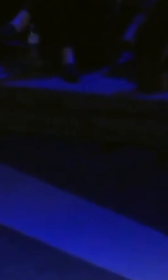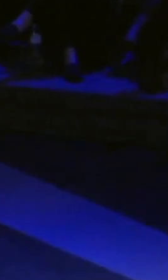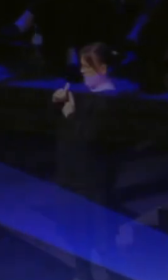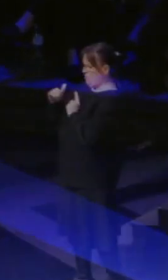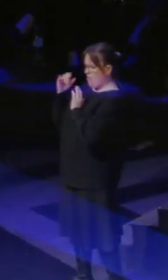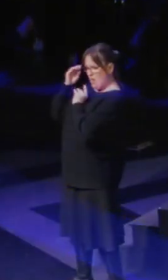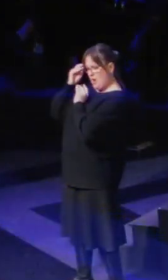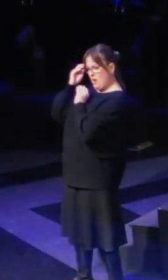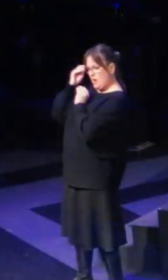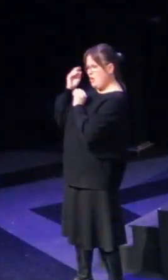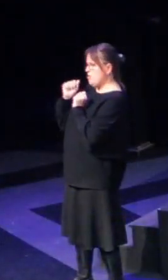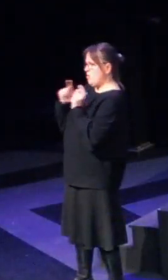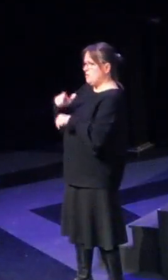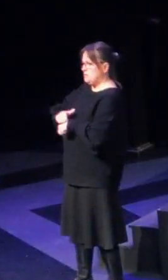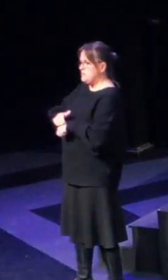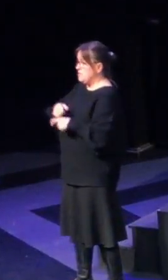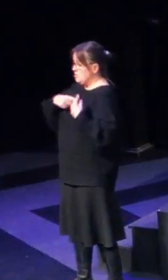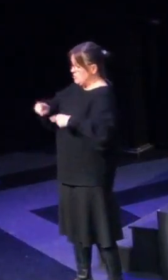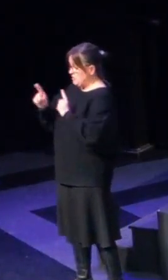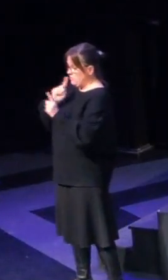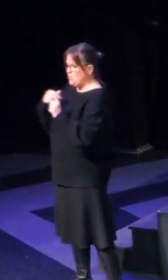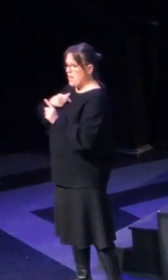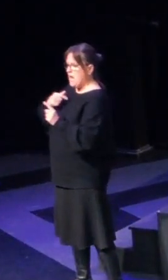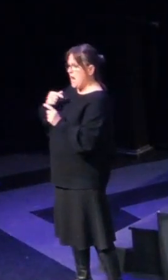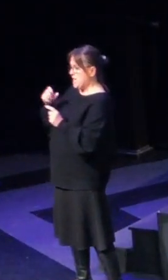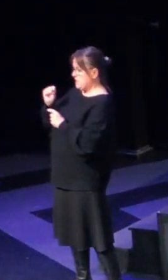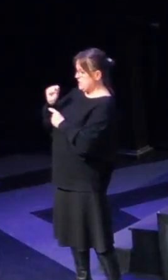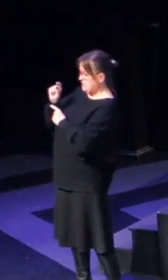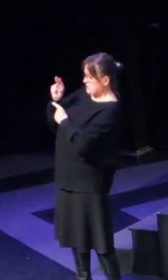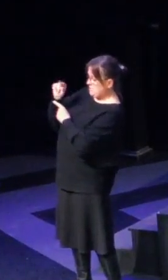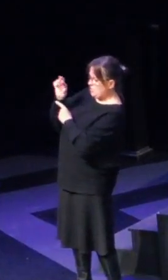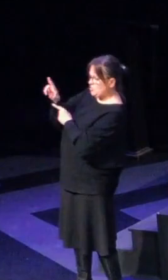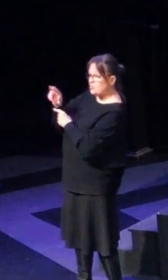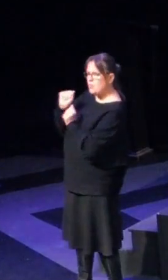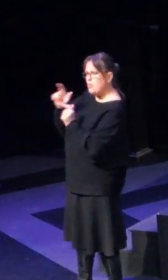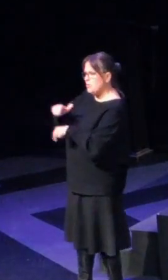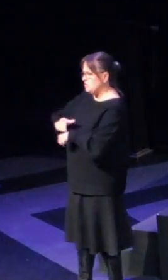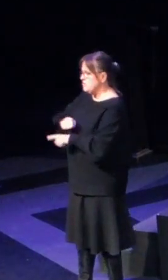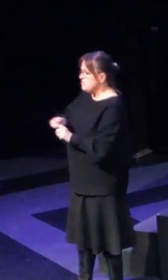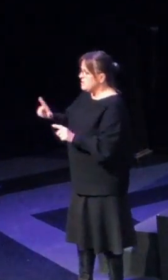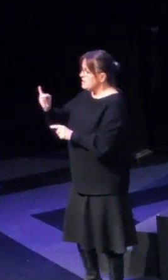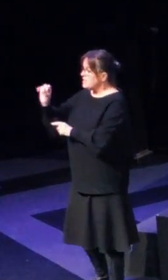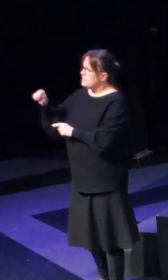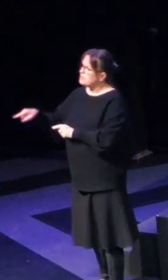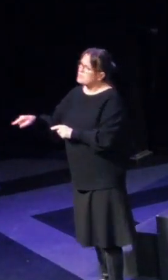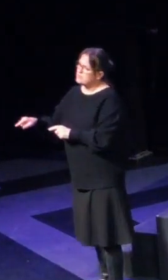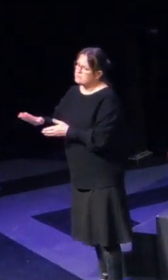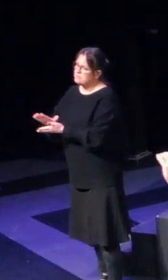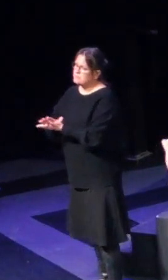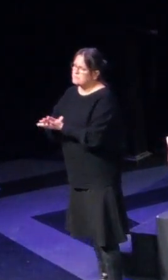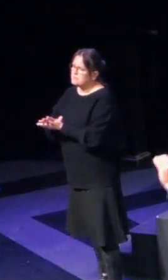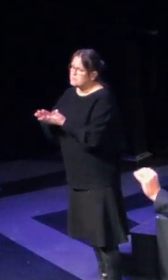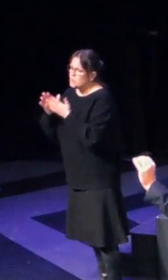I stuttered the whole time. But Lisa was kind. Lisa patiently, patiently waited for me